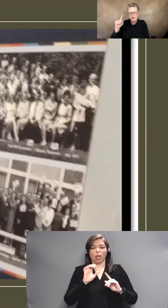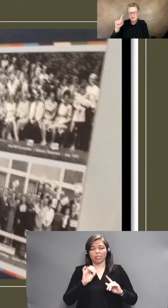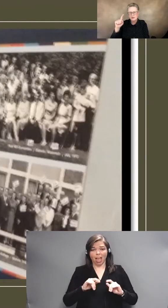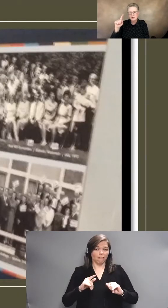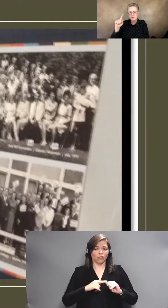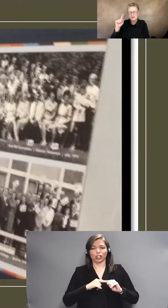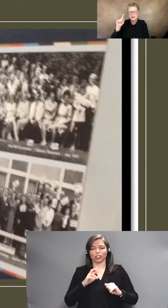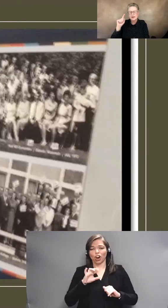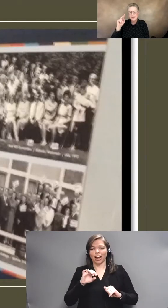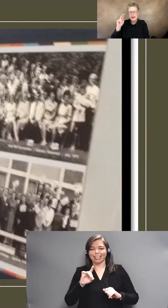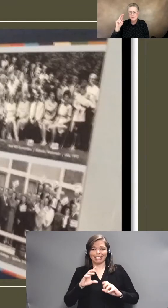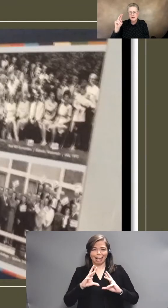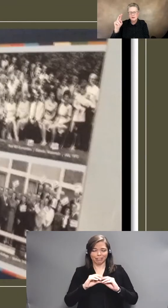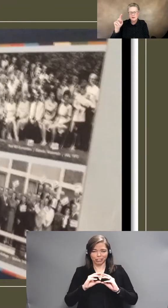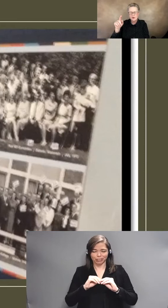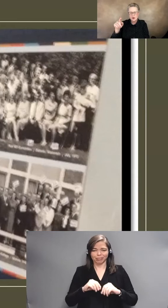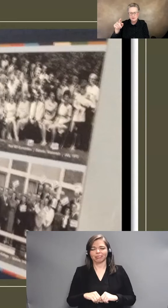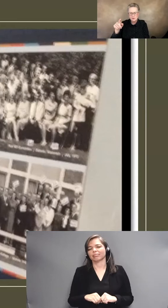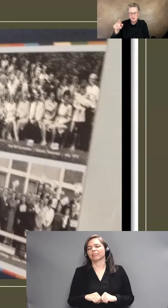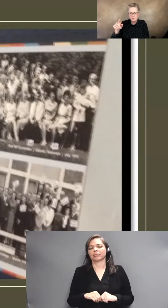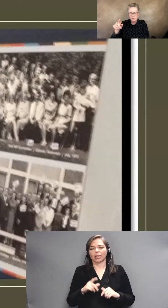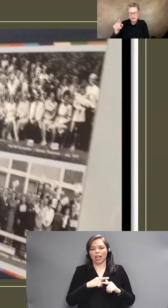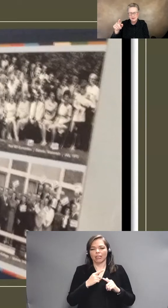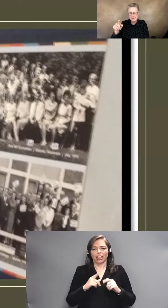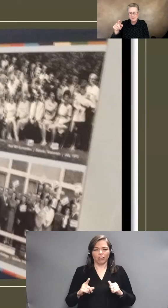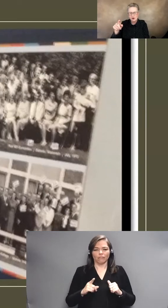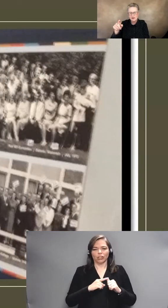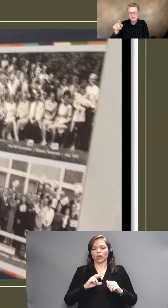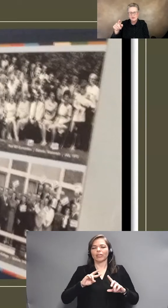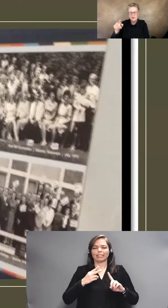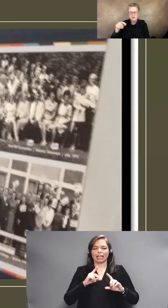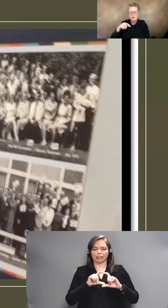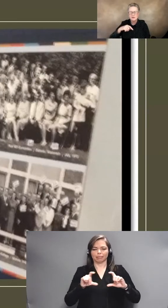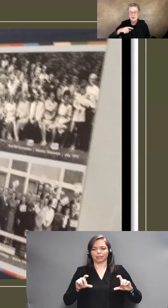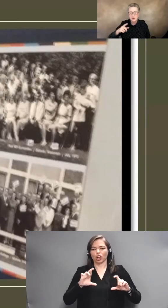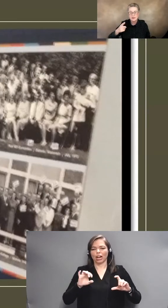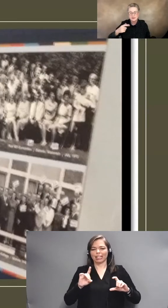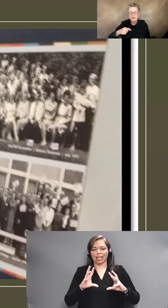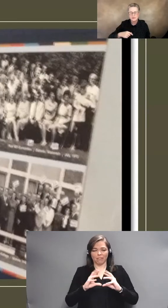first RID convention and then the very first, well the second RID convention in Delavan